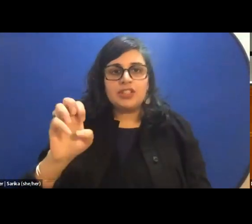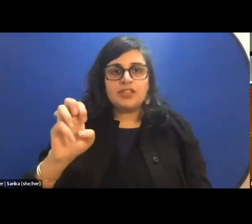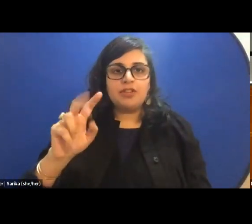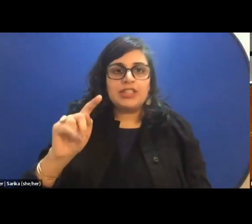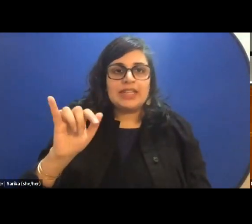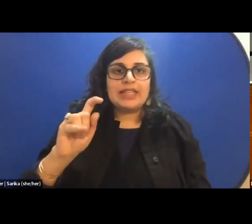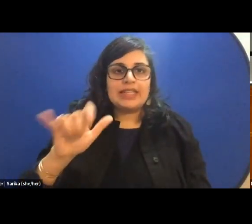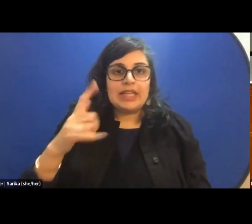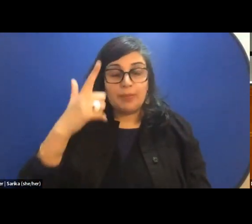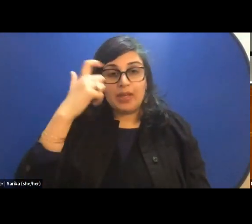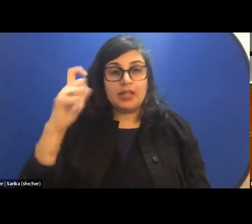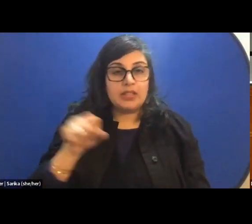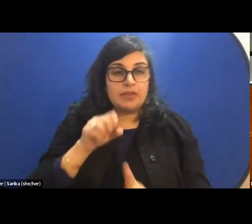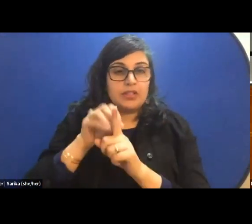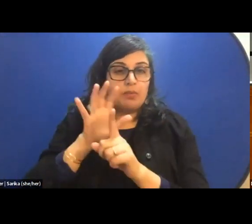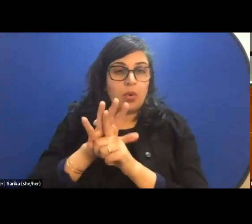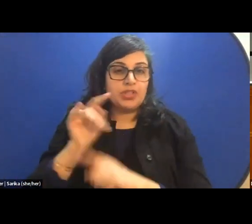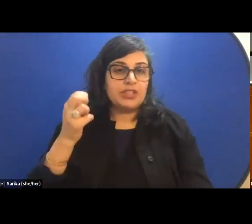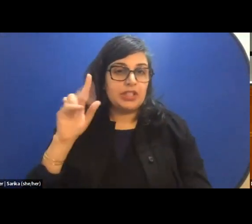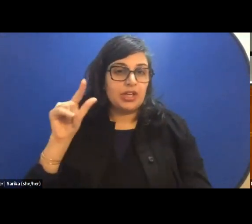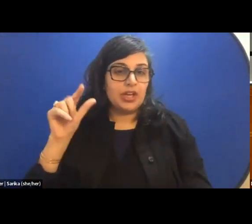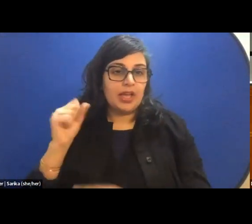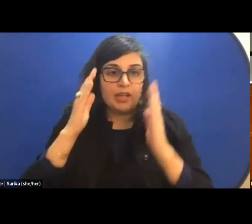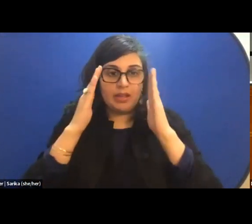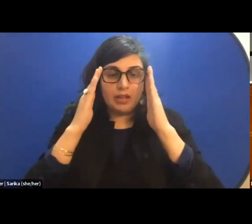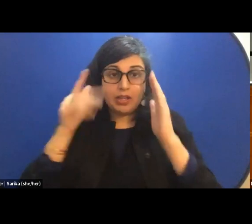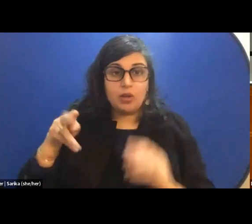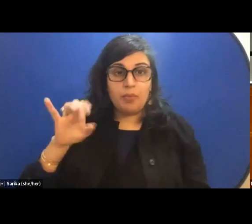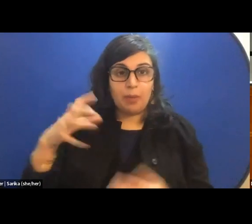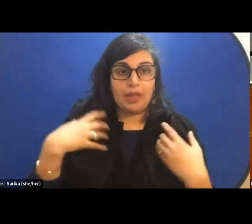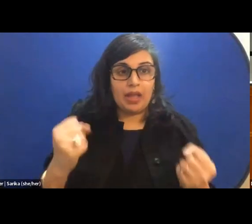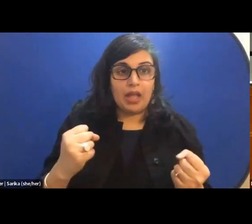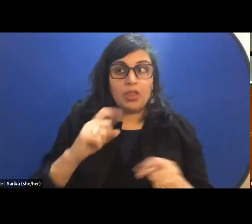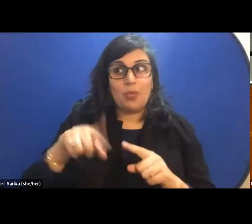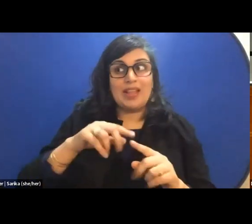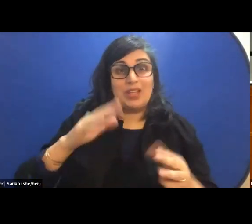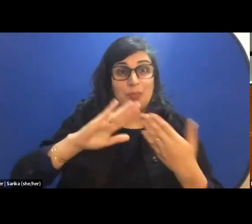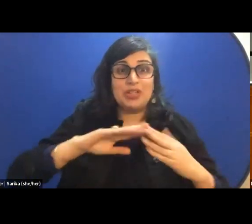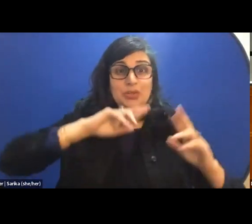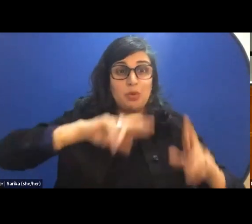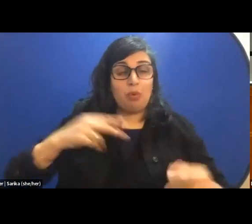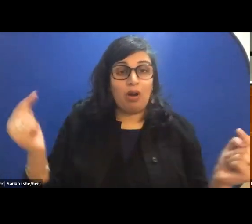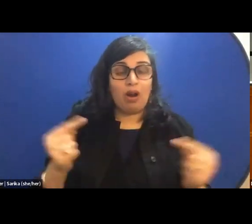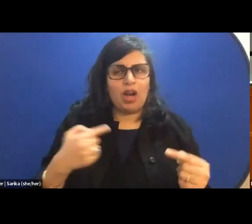cramping and some are attributing miscarriages due to tear gas exposure. In